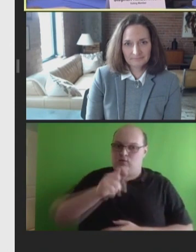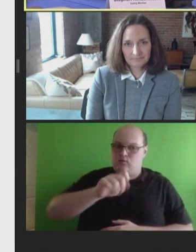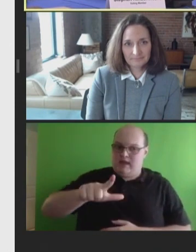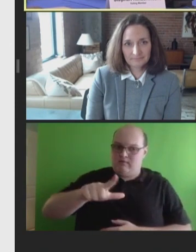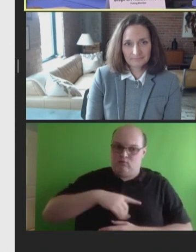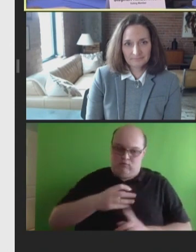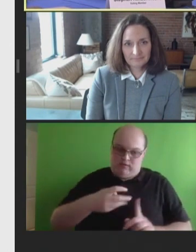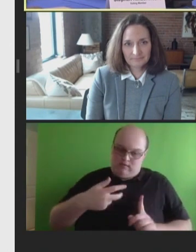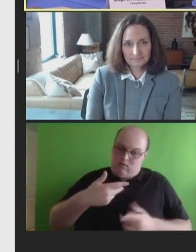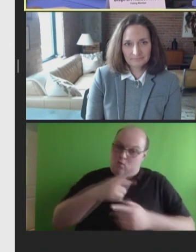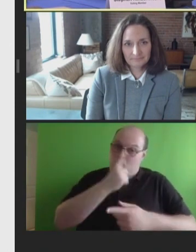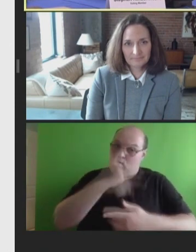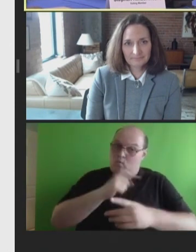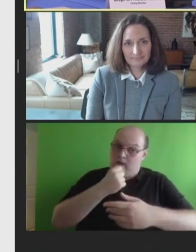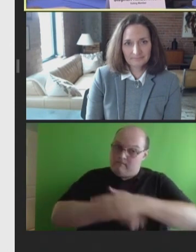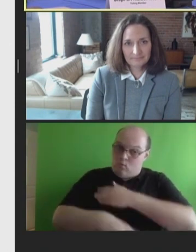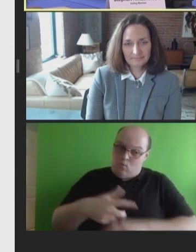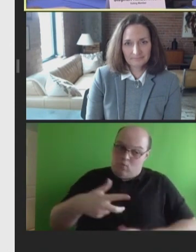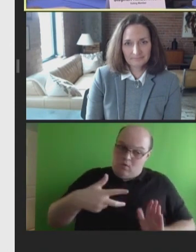So, most likely a hospital administration,